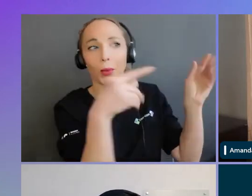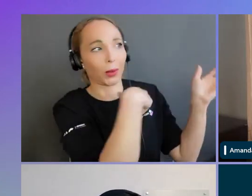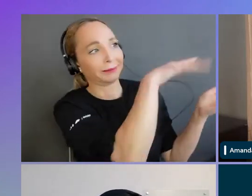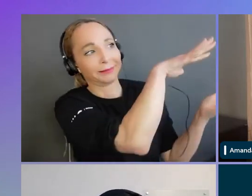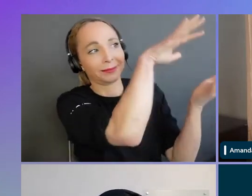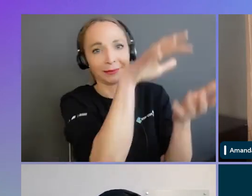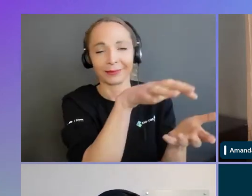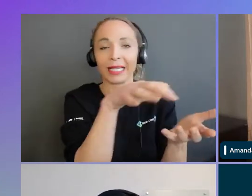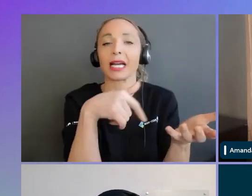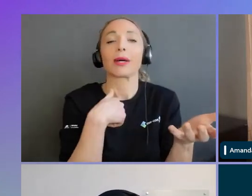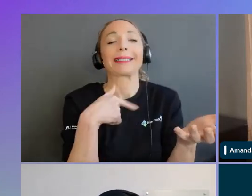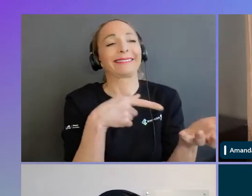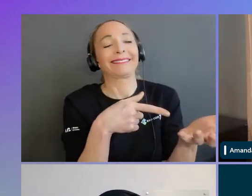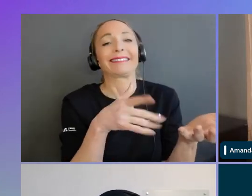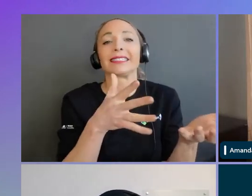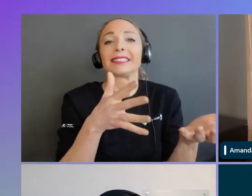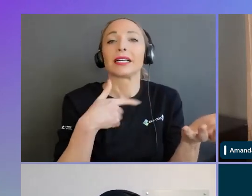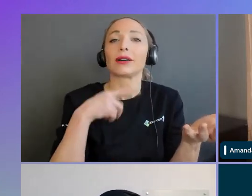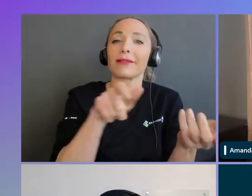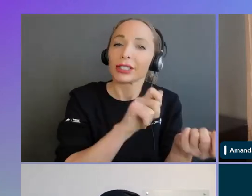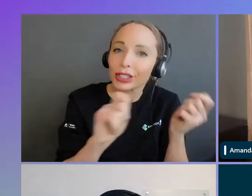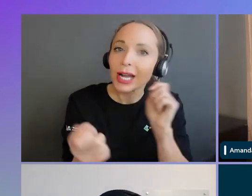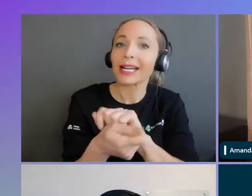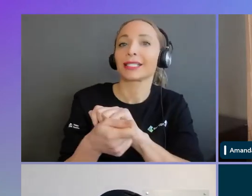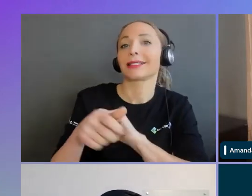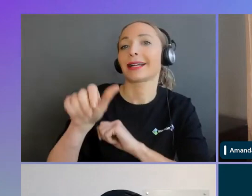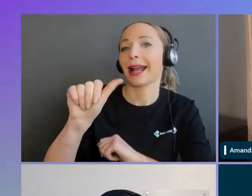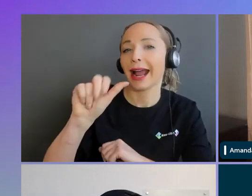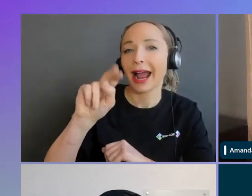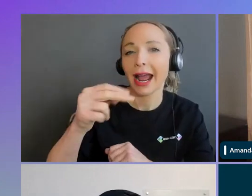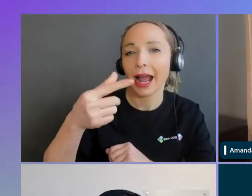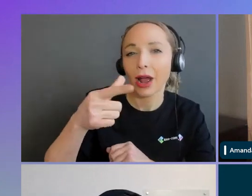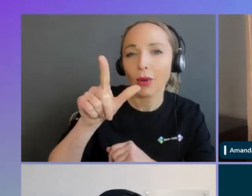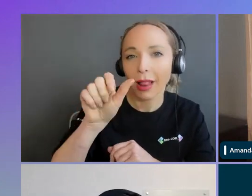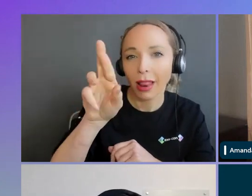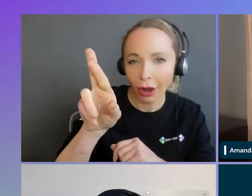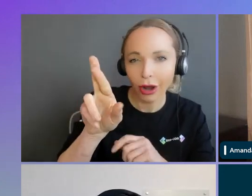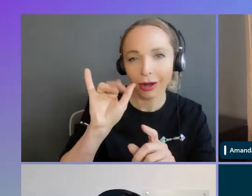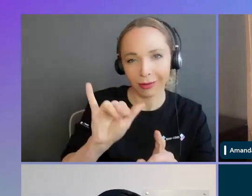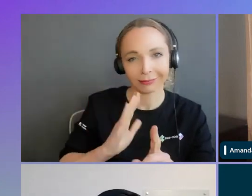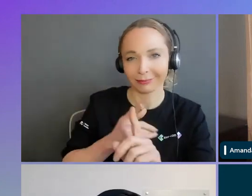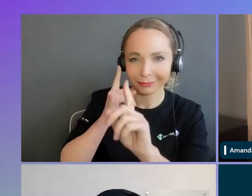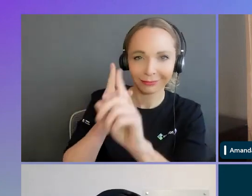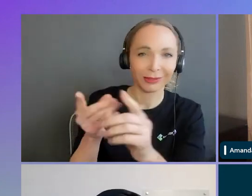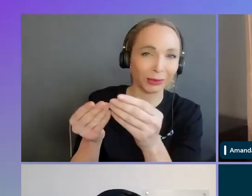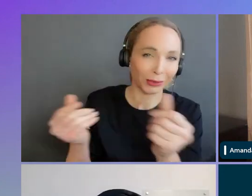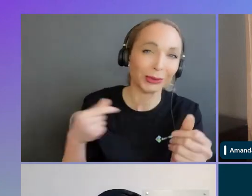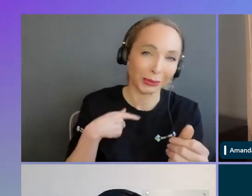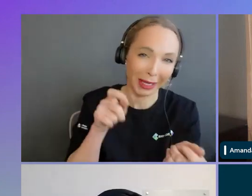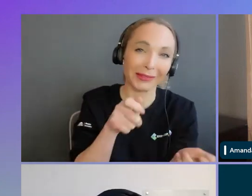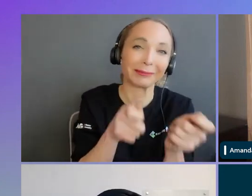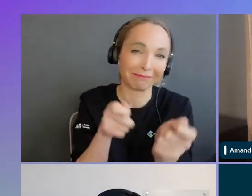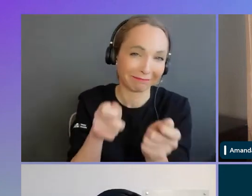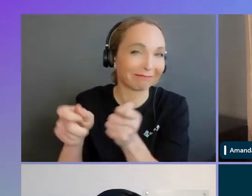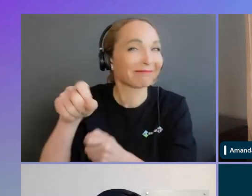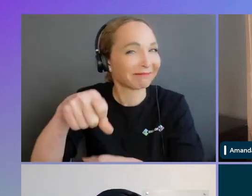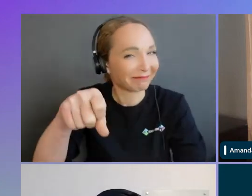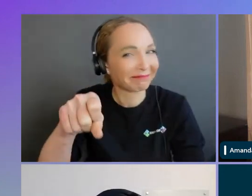tried to identify all those areas of improvements, and I would say, um, I would say that we did redo, um, a good chunk of